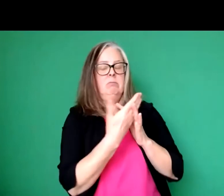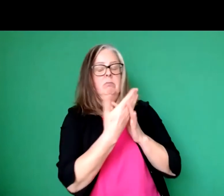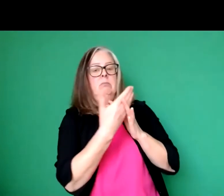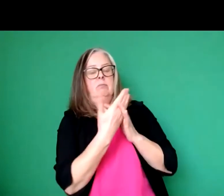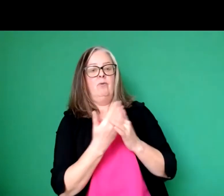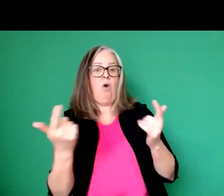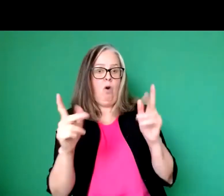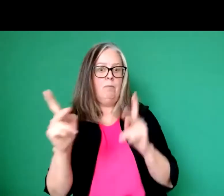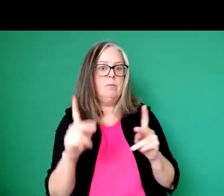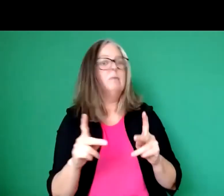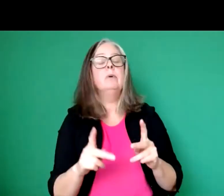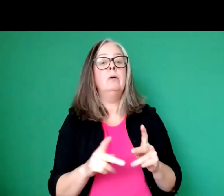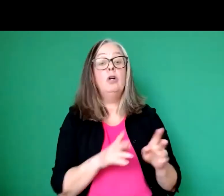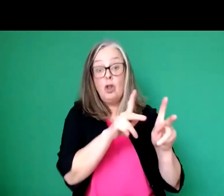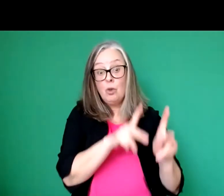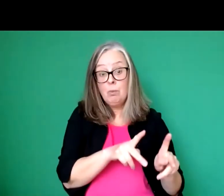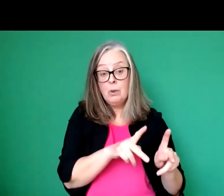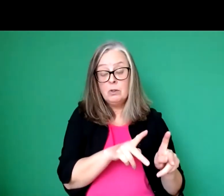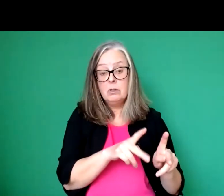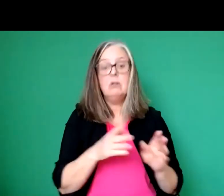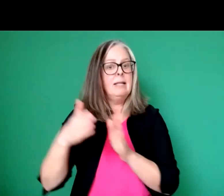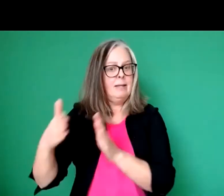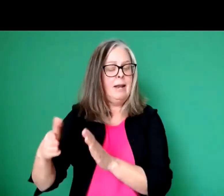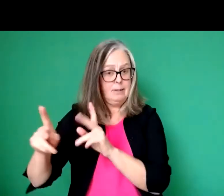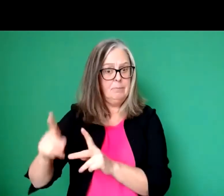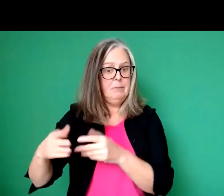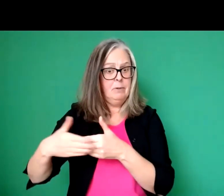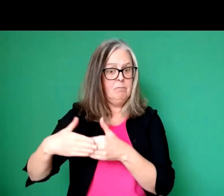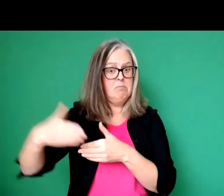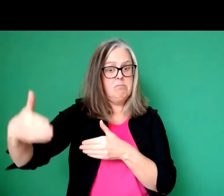and actually the person the people beside us at the table beside us had someone at